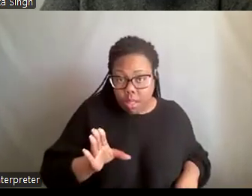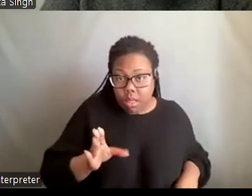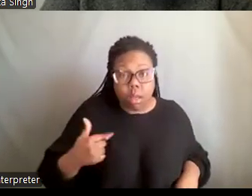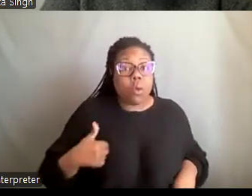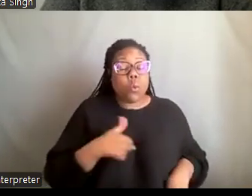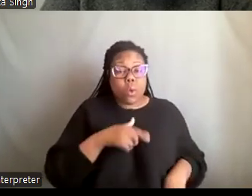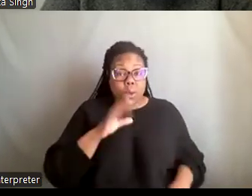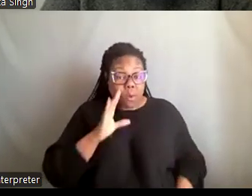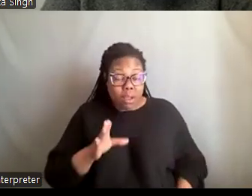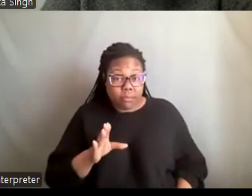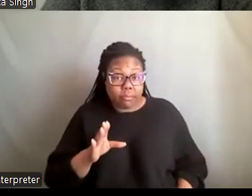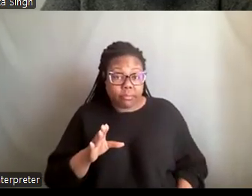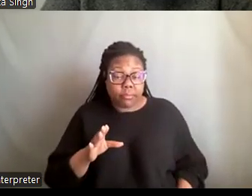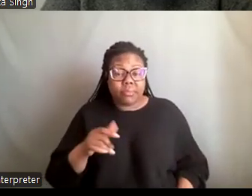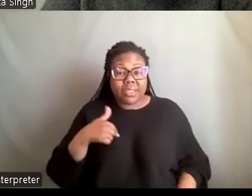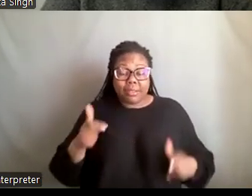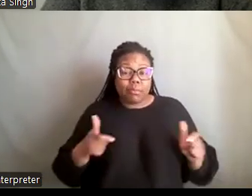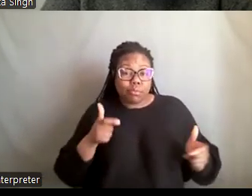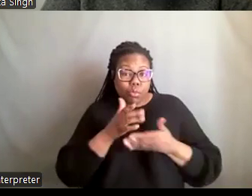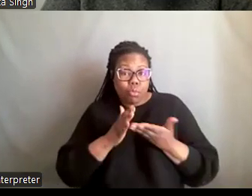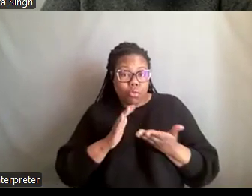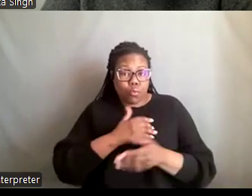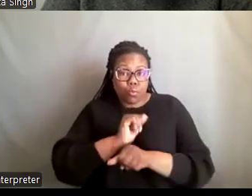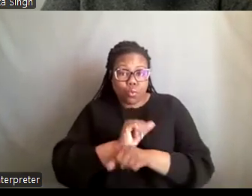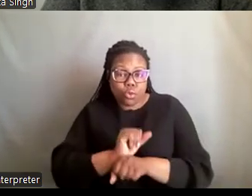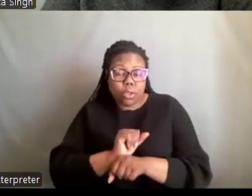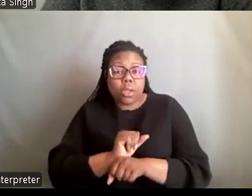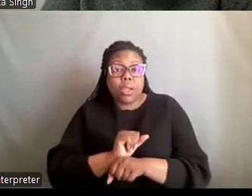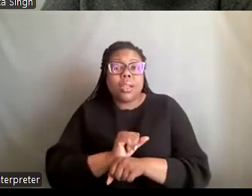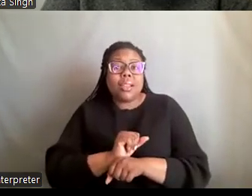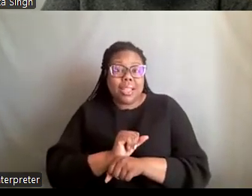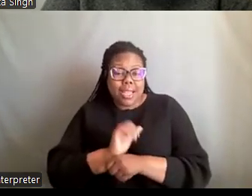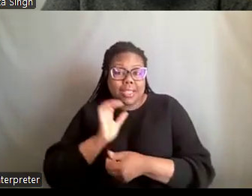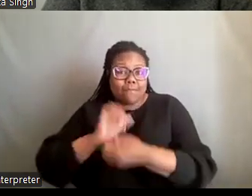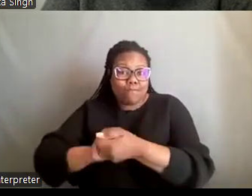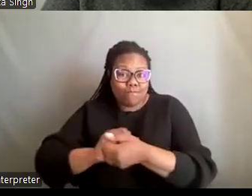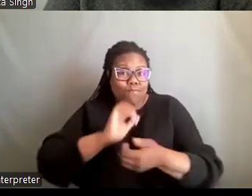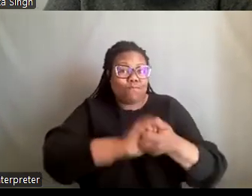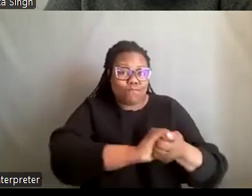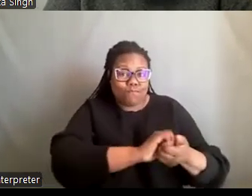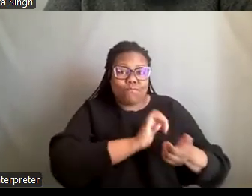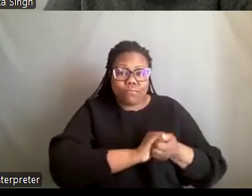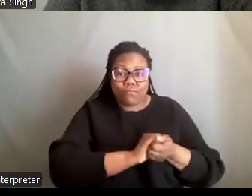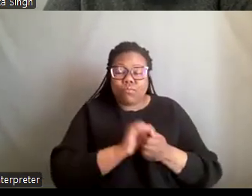there are some folks out there who will. We will. New Disabled South will. That's a big piece of what we do, is